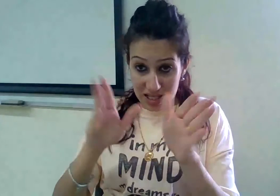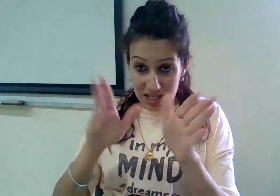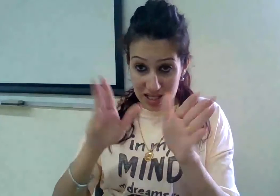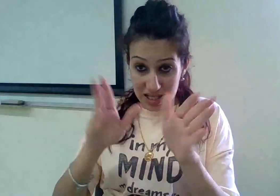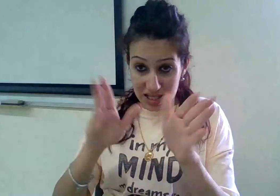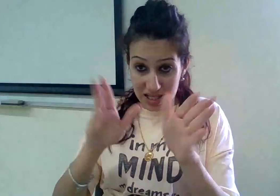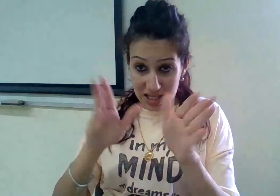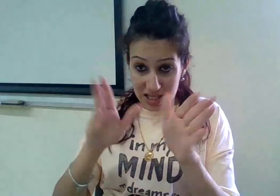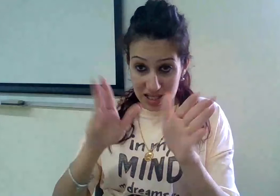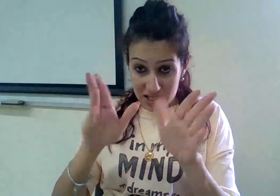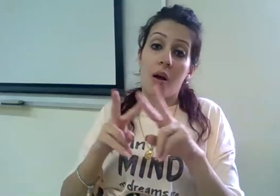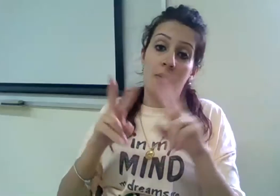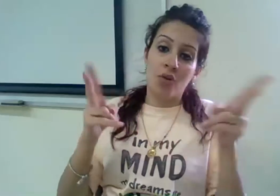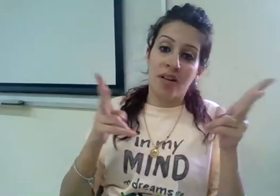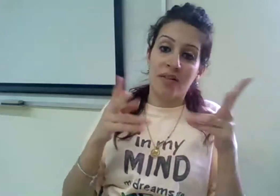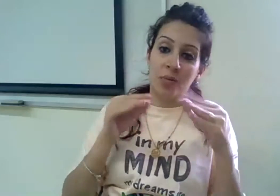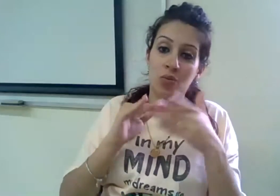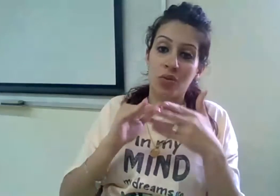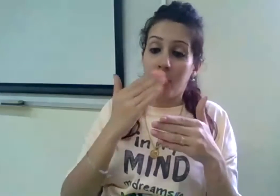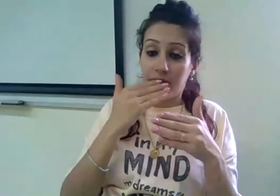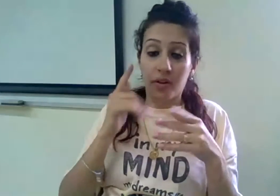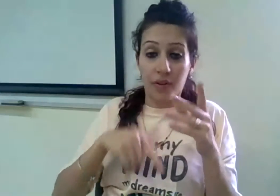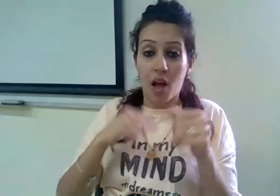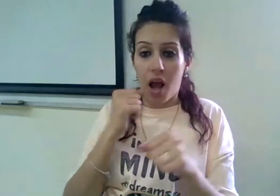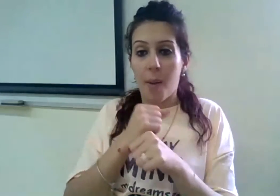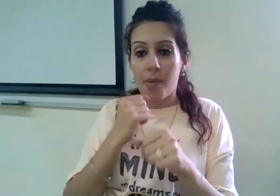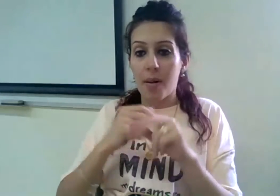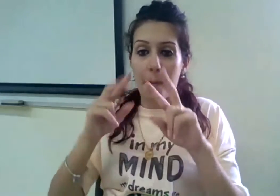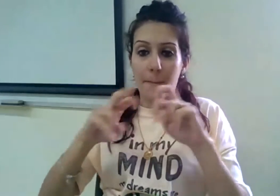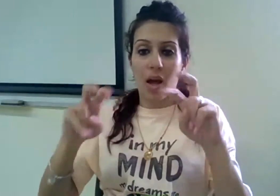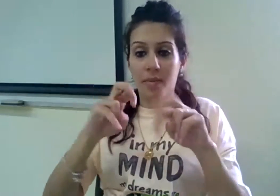We've been training the parents of children with intellectual